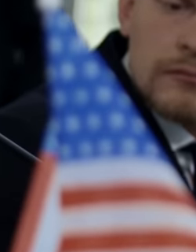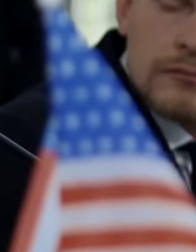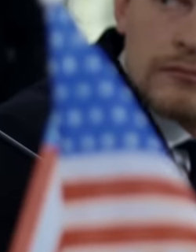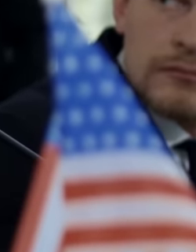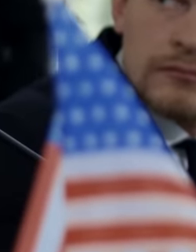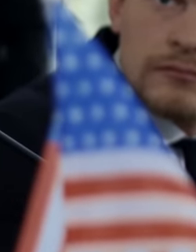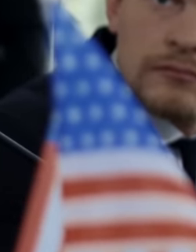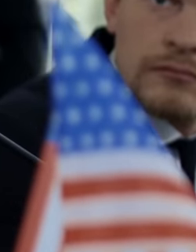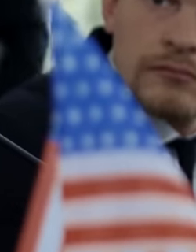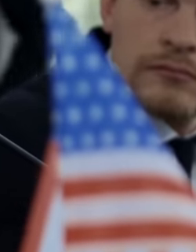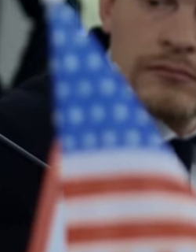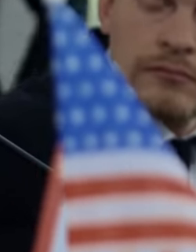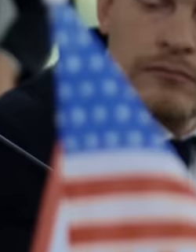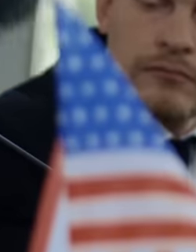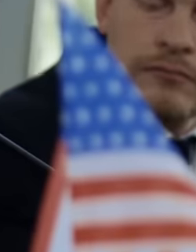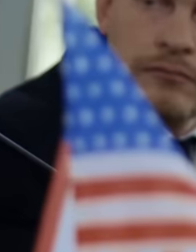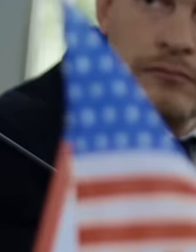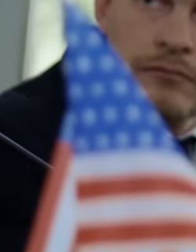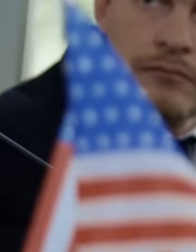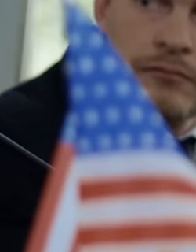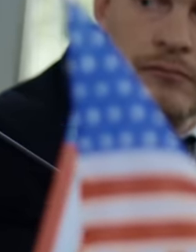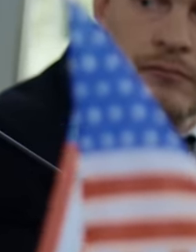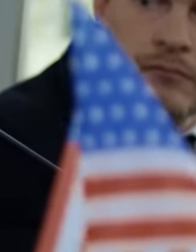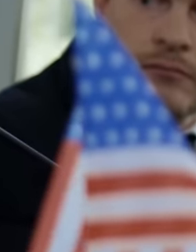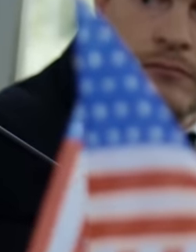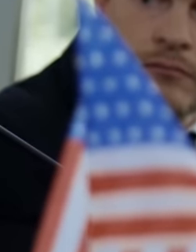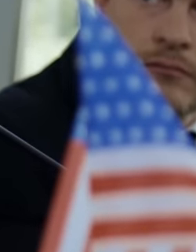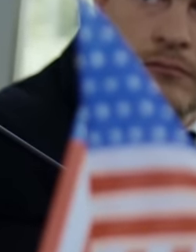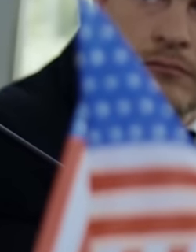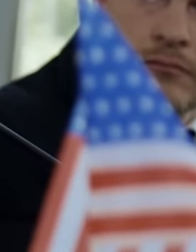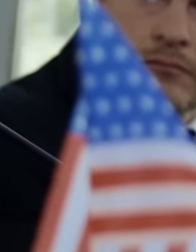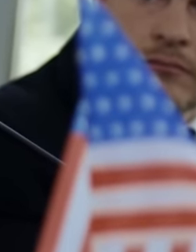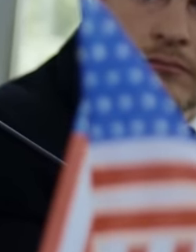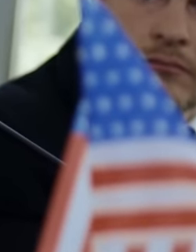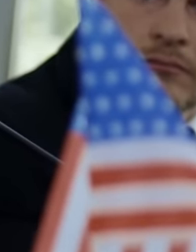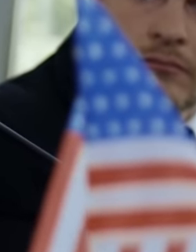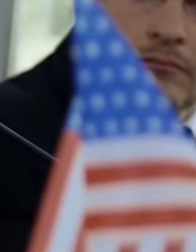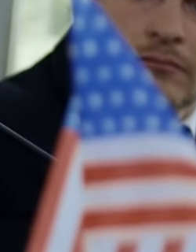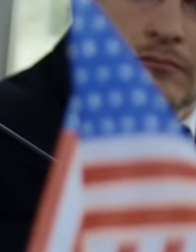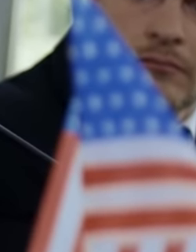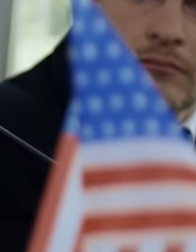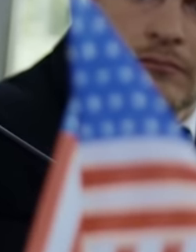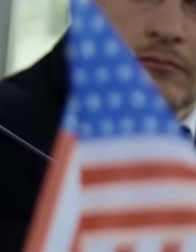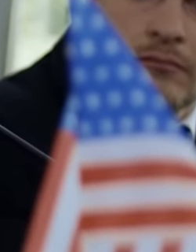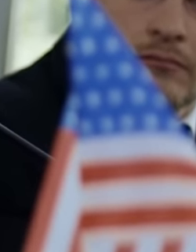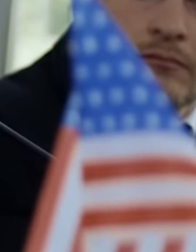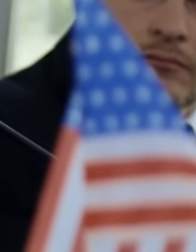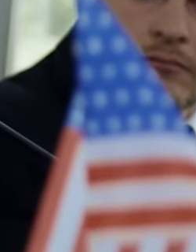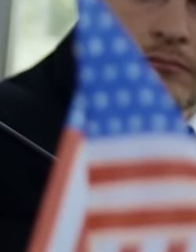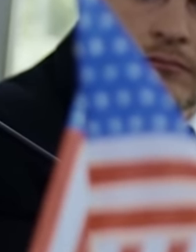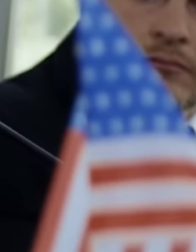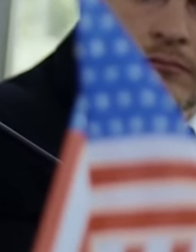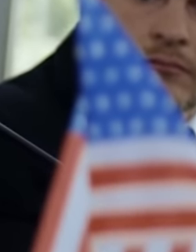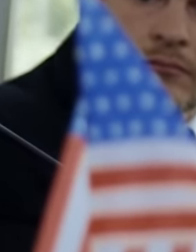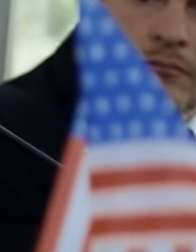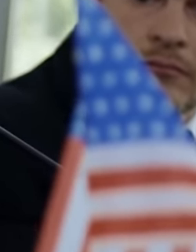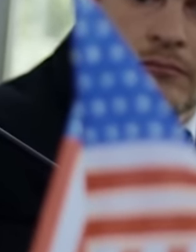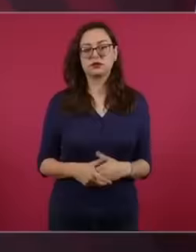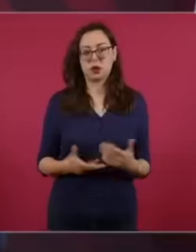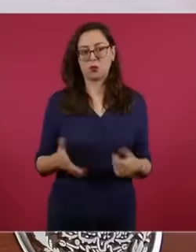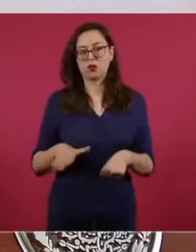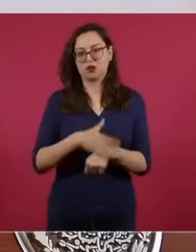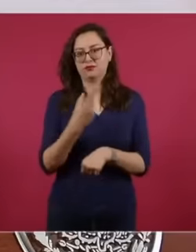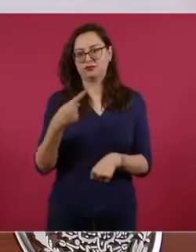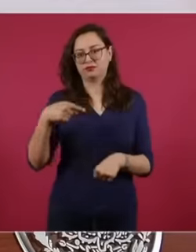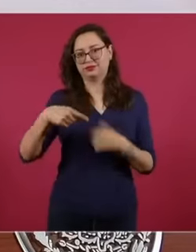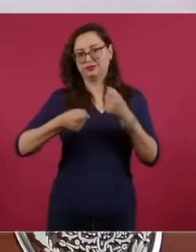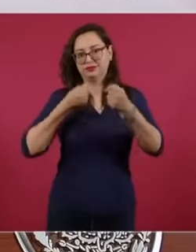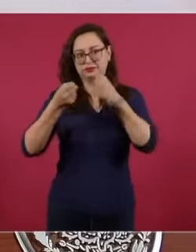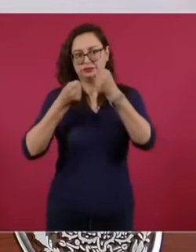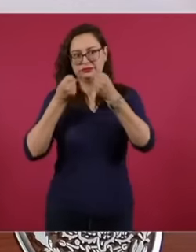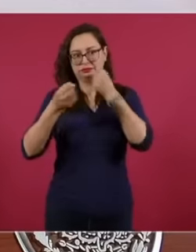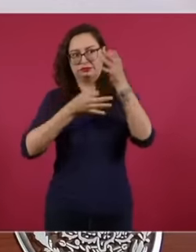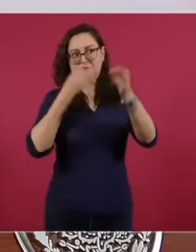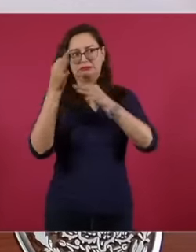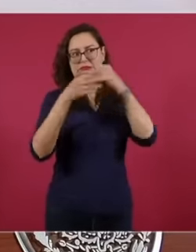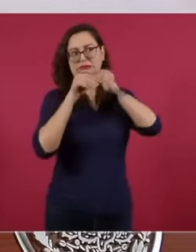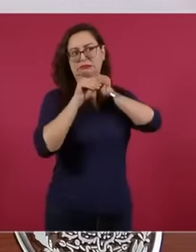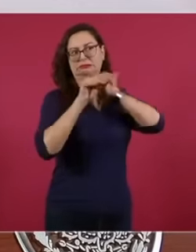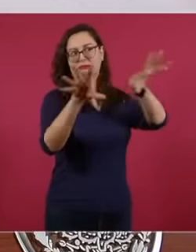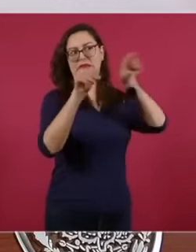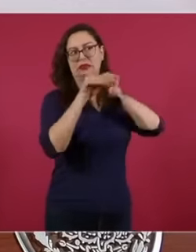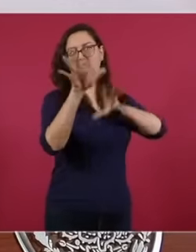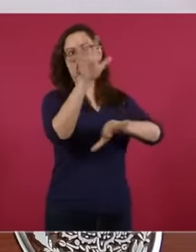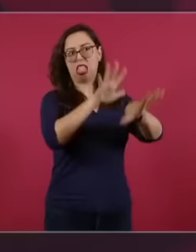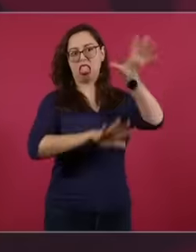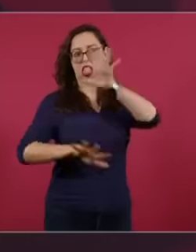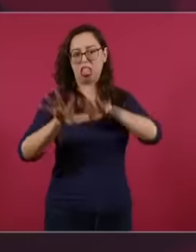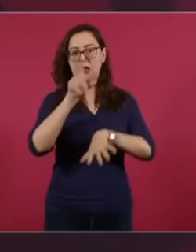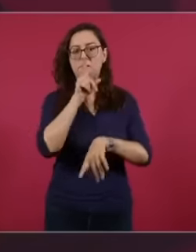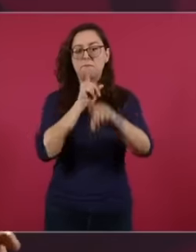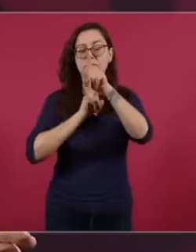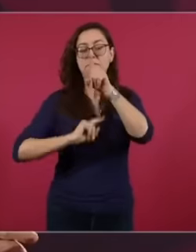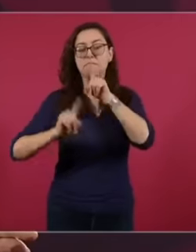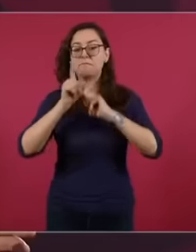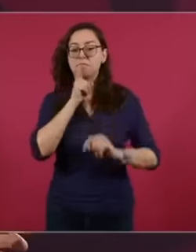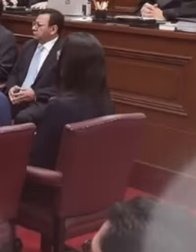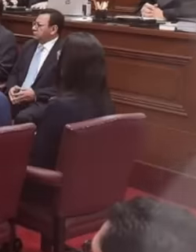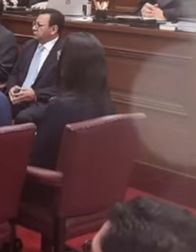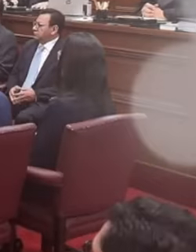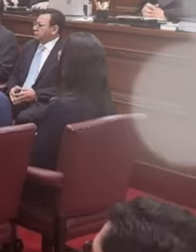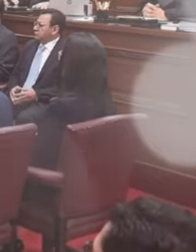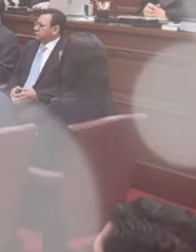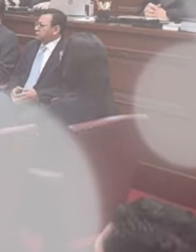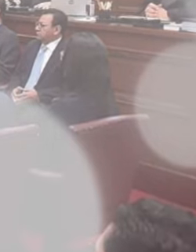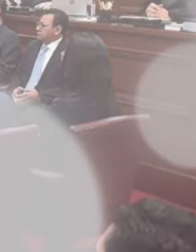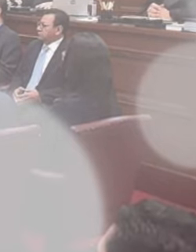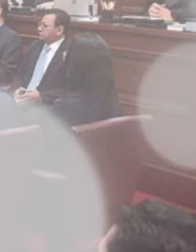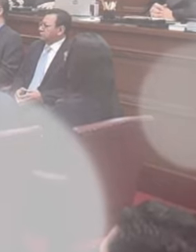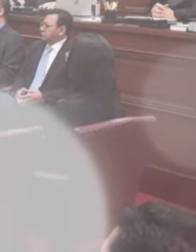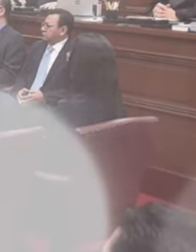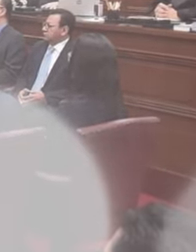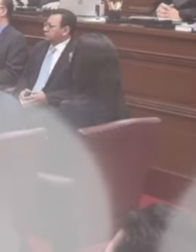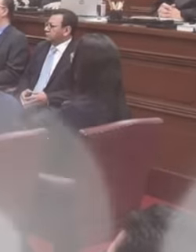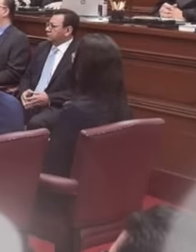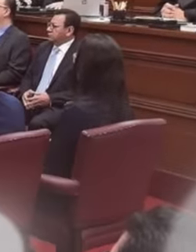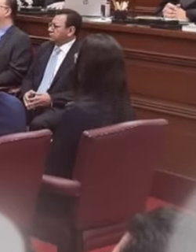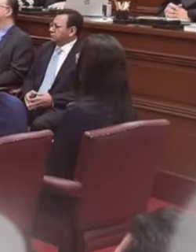also from the manipulation What is happening with the people nothing what is happening